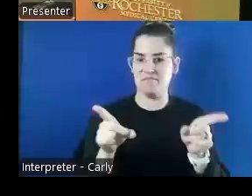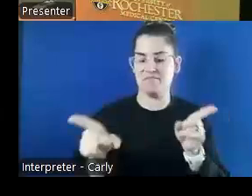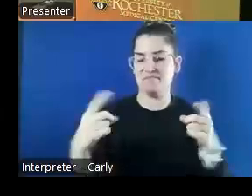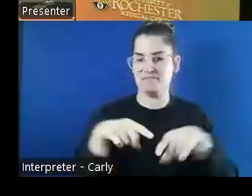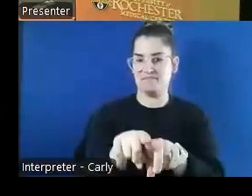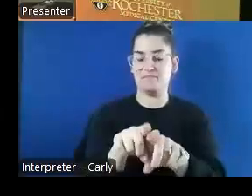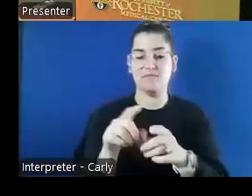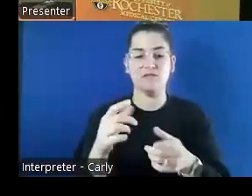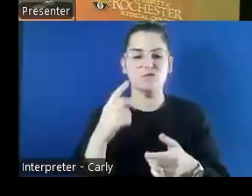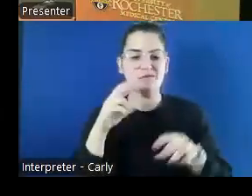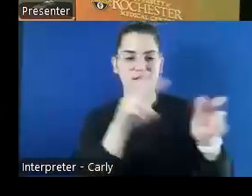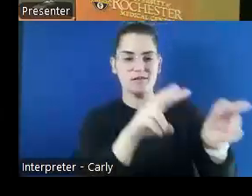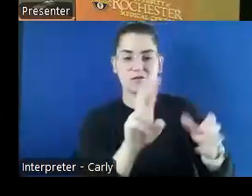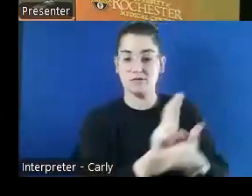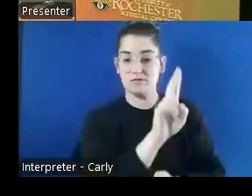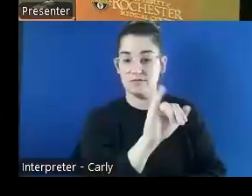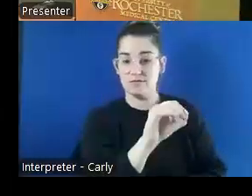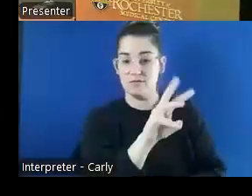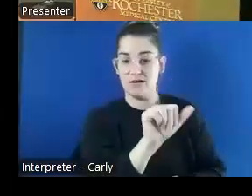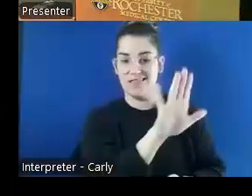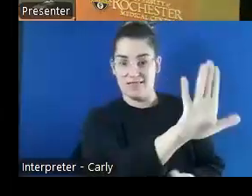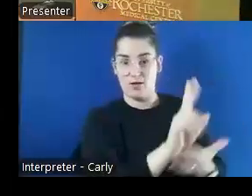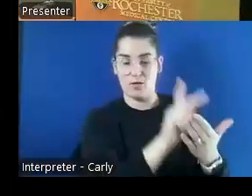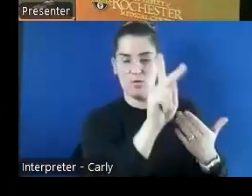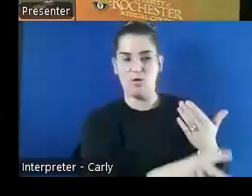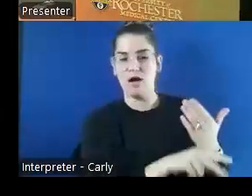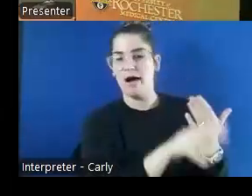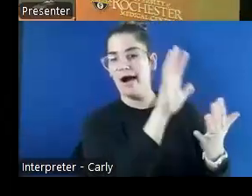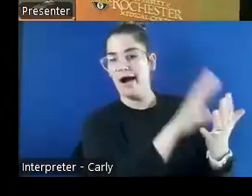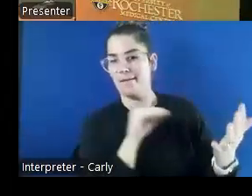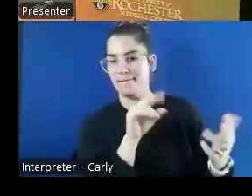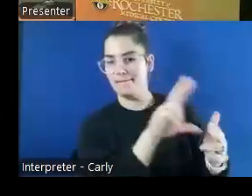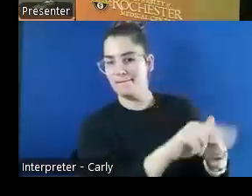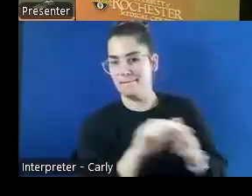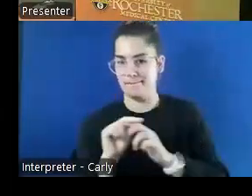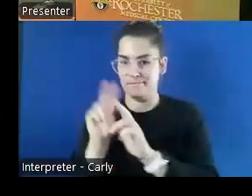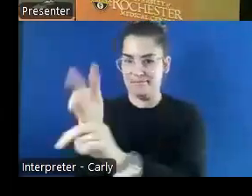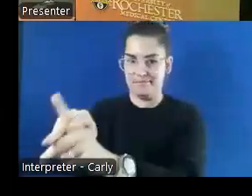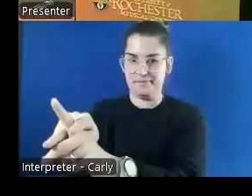Iowa and figure out a way when some space open to open up our inpatient 192 unit started with